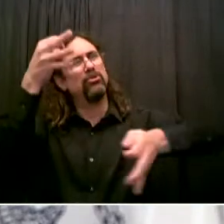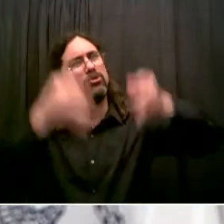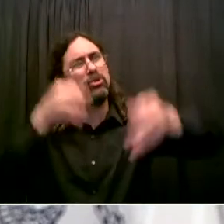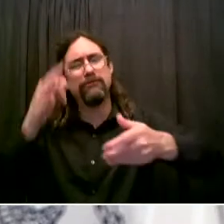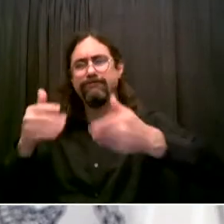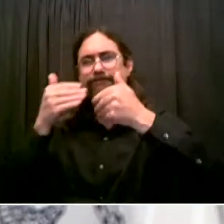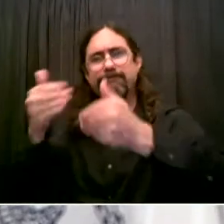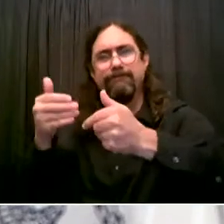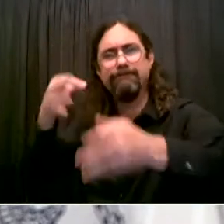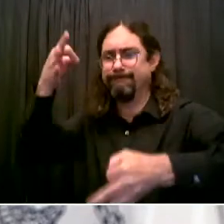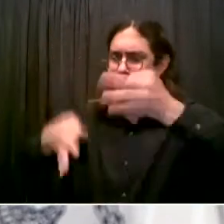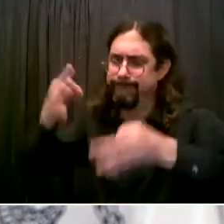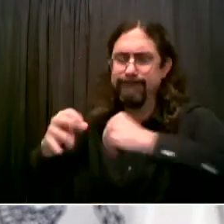THAT WILL HELP.